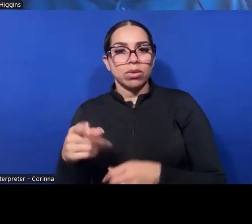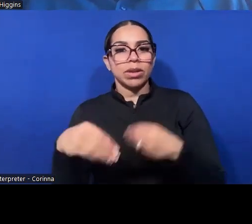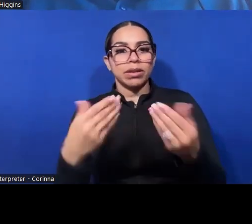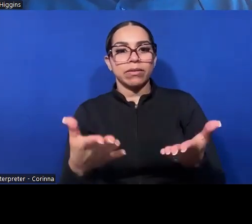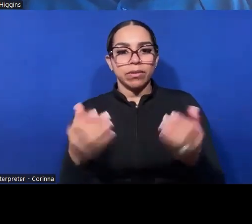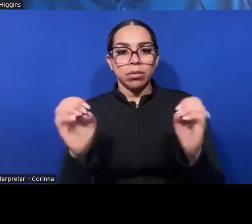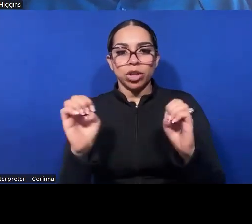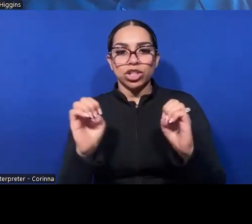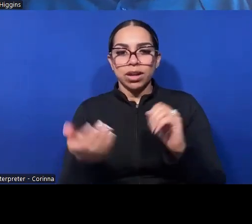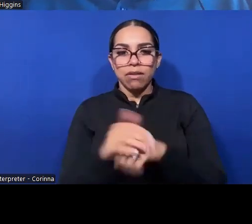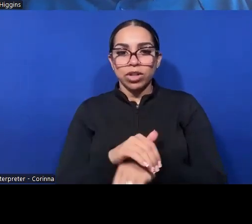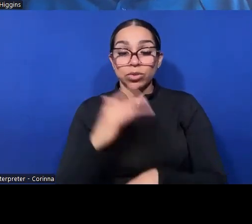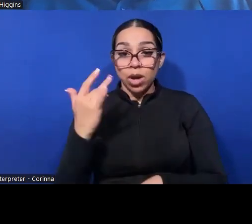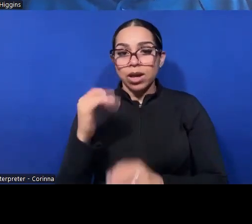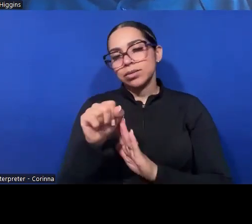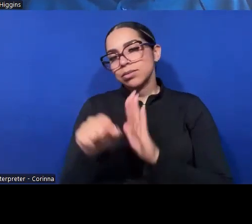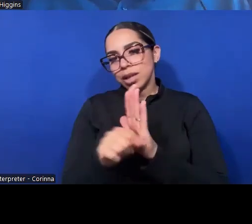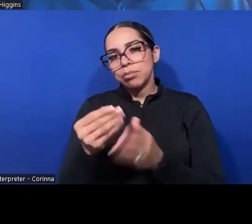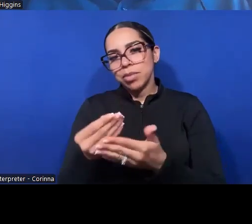And this is due to the state budget.